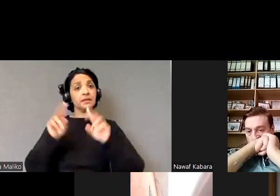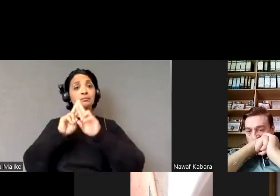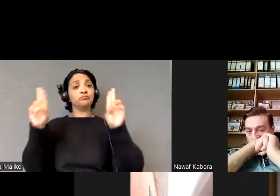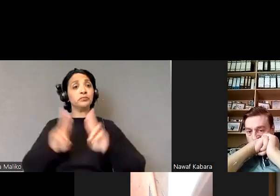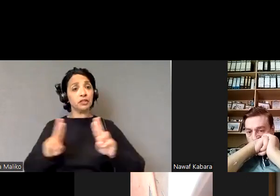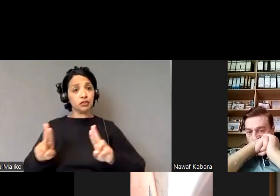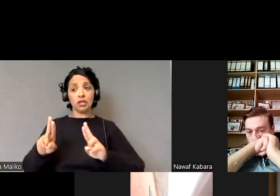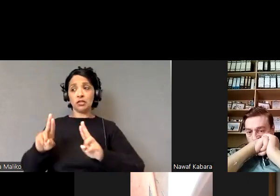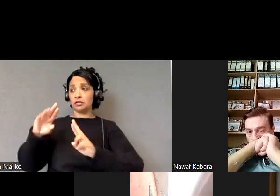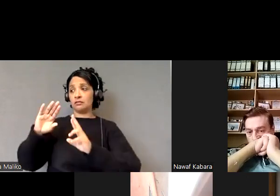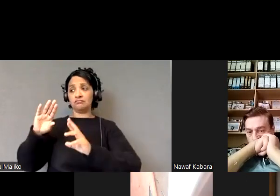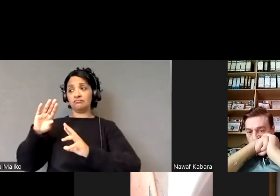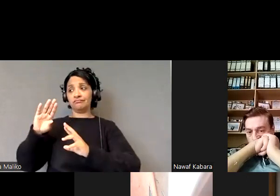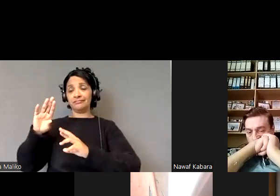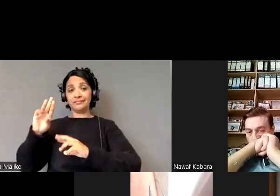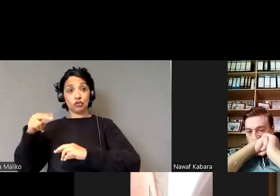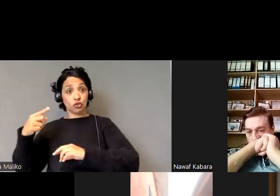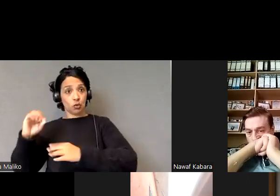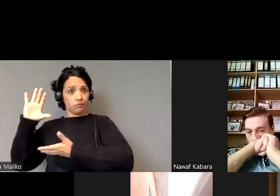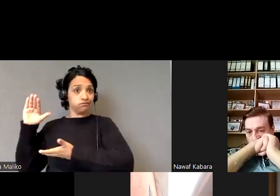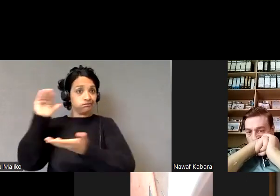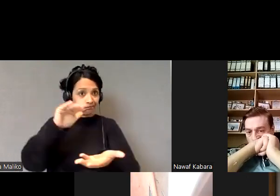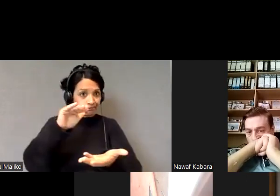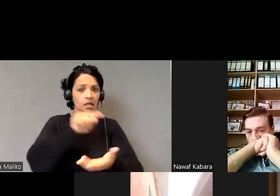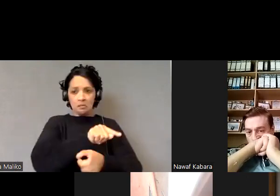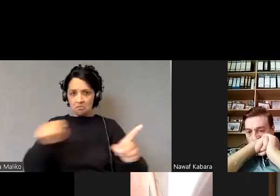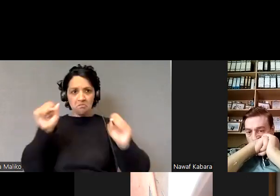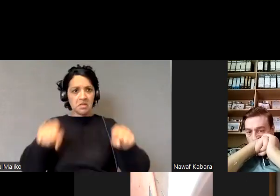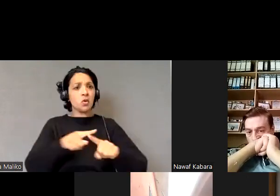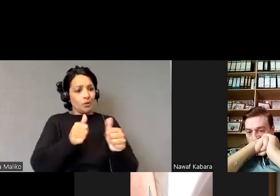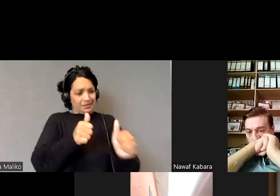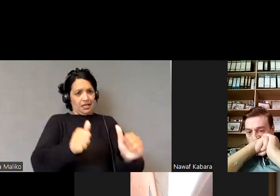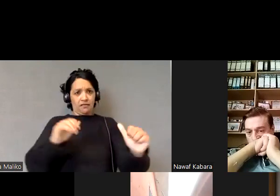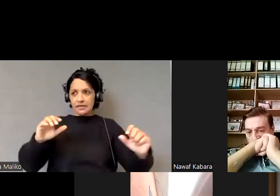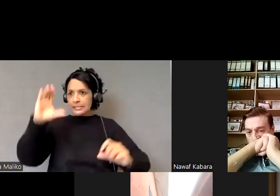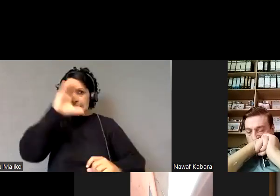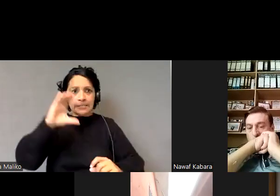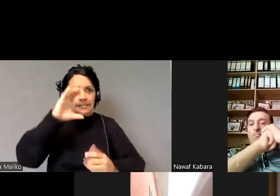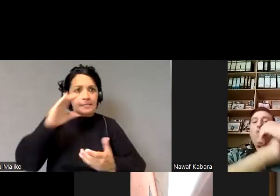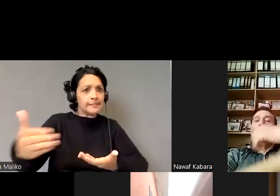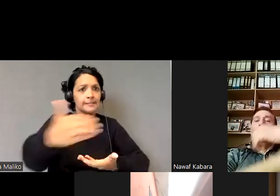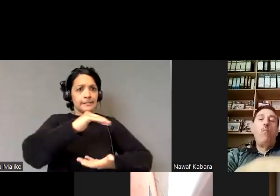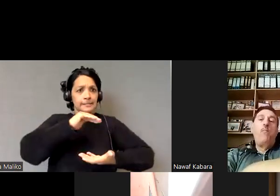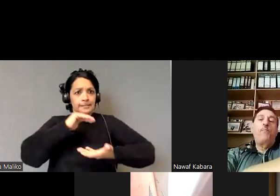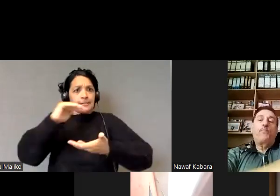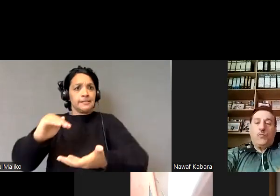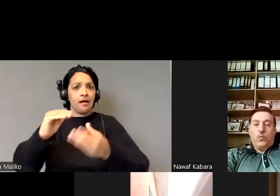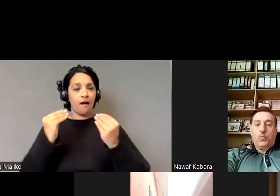own resources and fund-raising efforts. It's true that organisations of persons with disabilities have unique knowledge of their